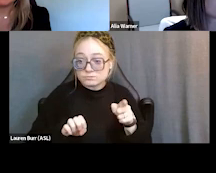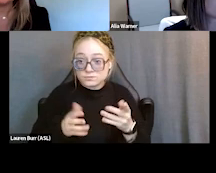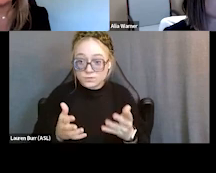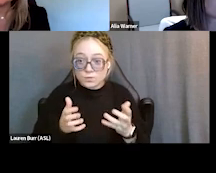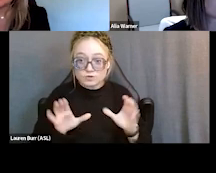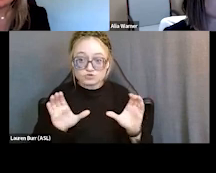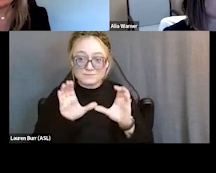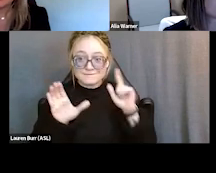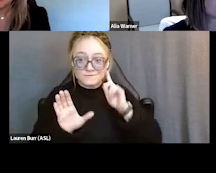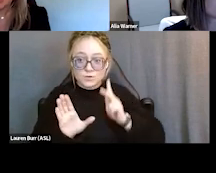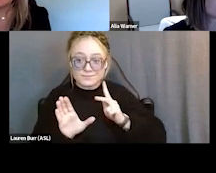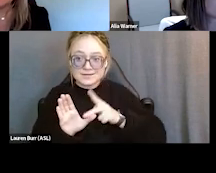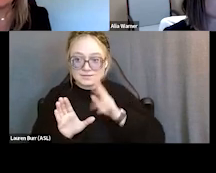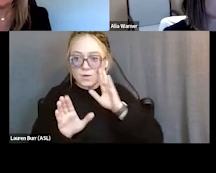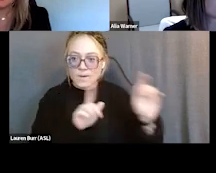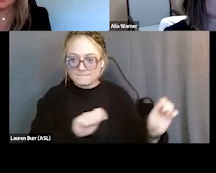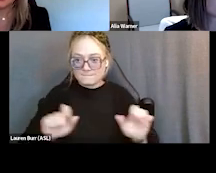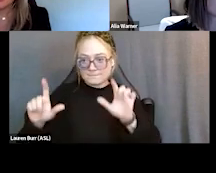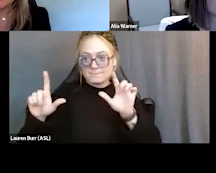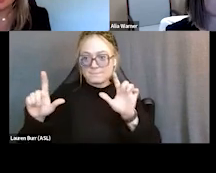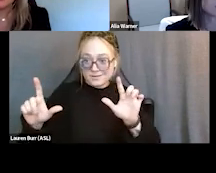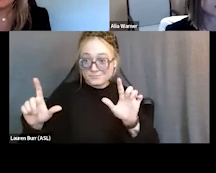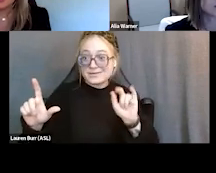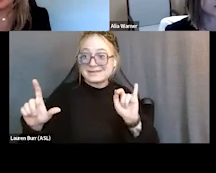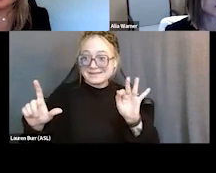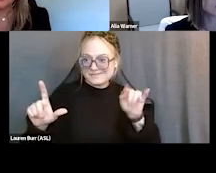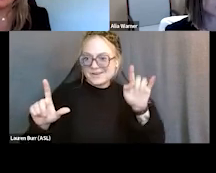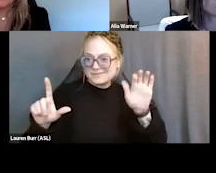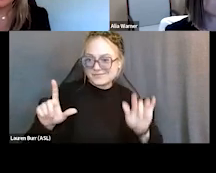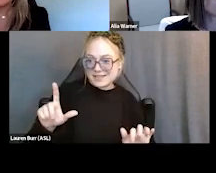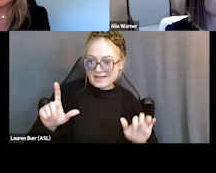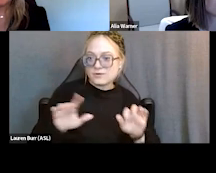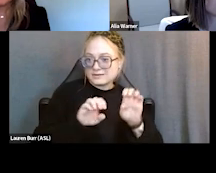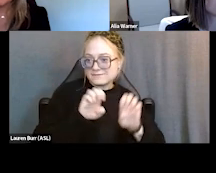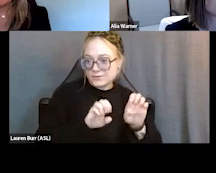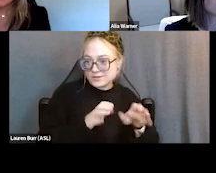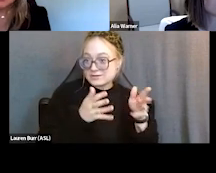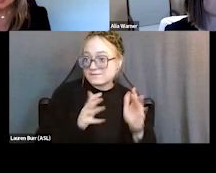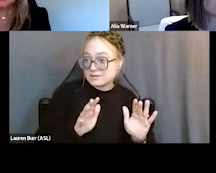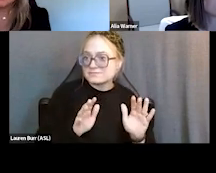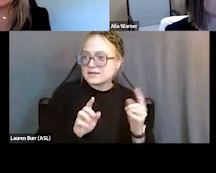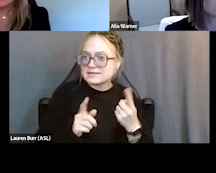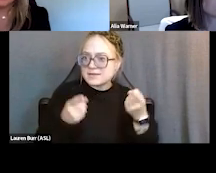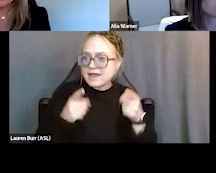you'll be redirected there upon completion of that evaluation. If anything happens and you miss that link, again,